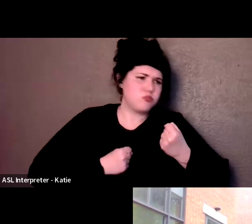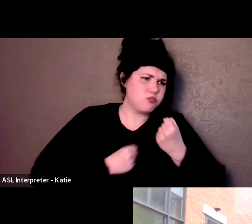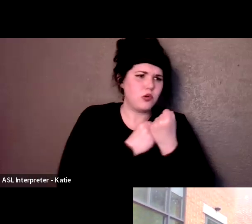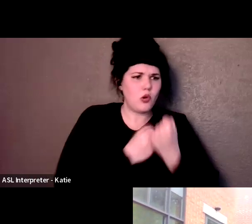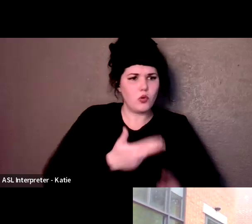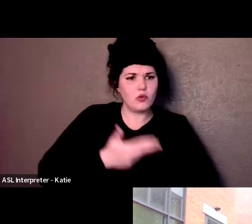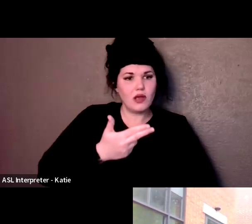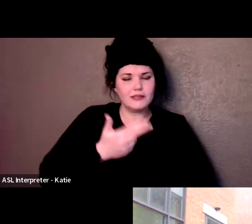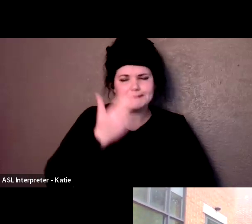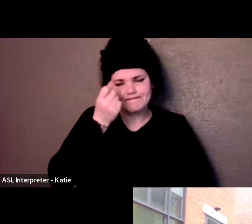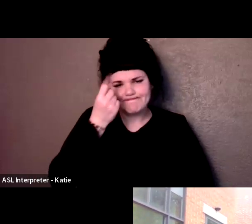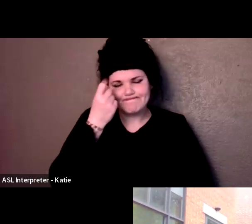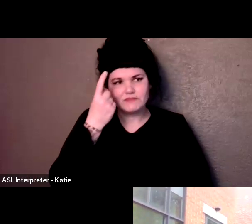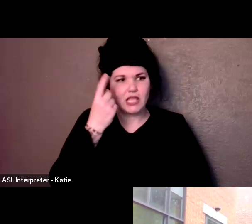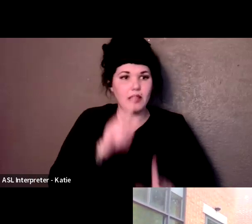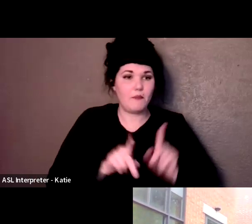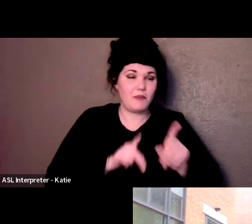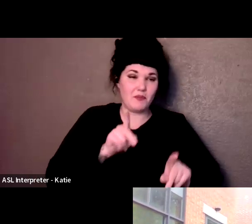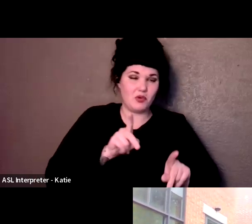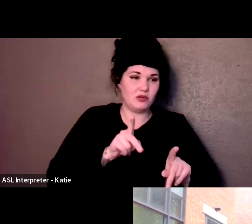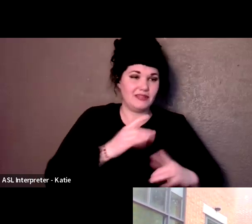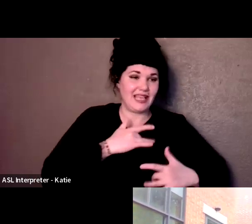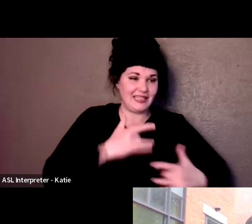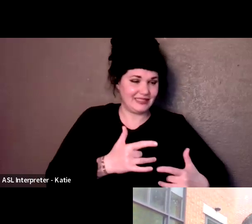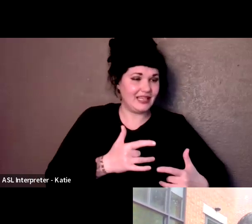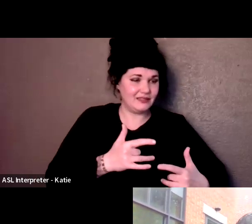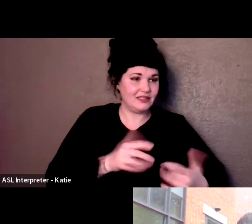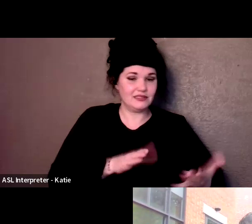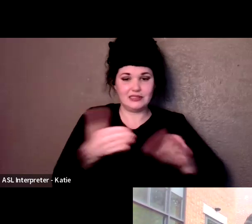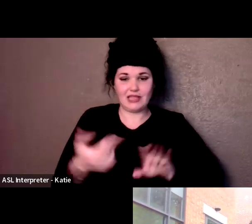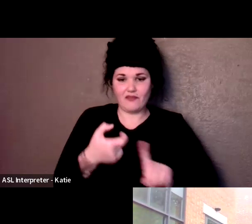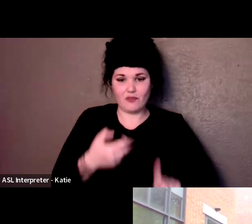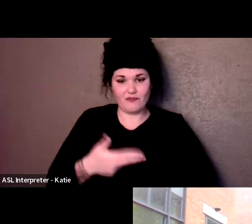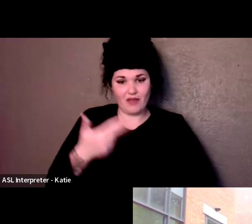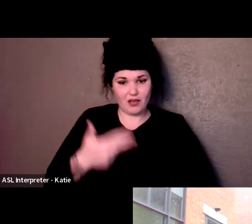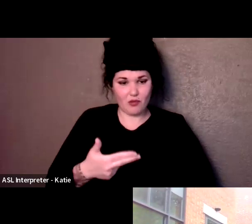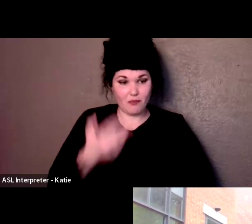die primarily by firearms. If someone chooses to have a firearm, then be responsible with it,